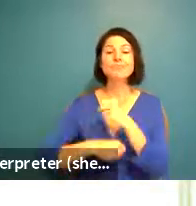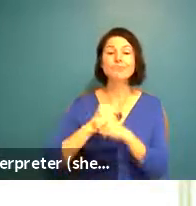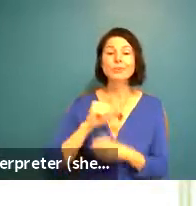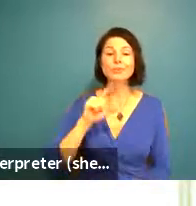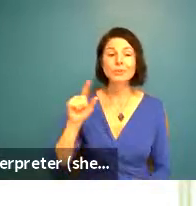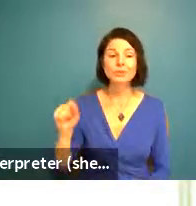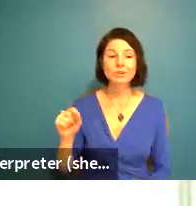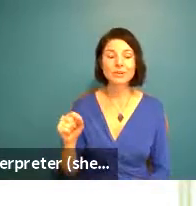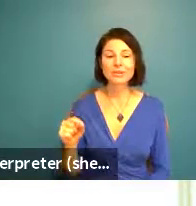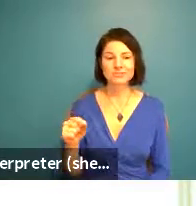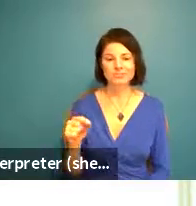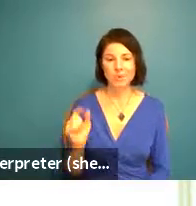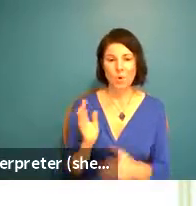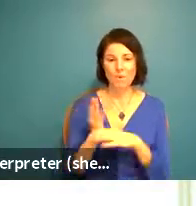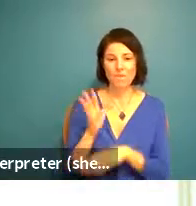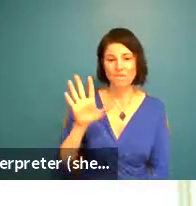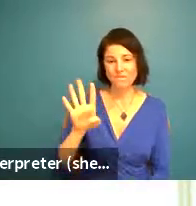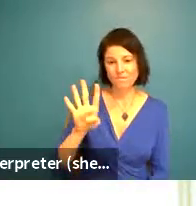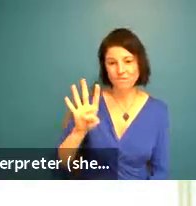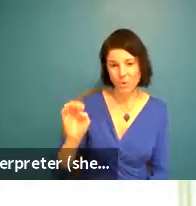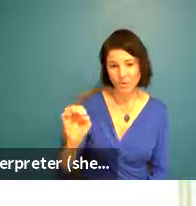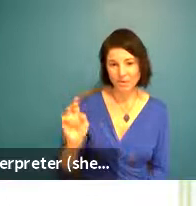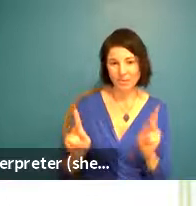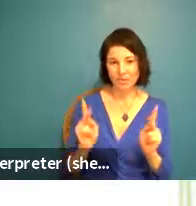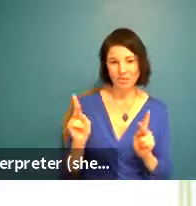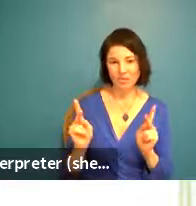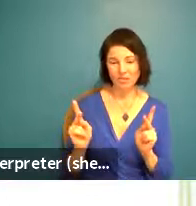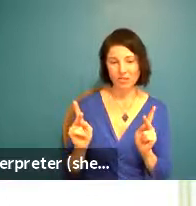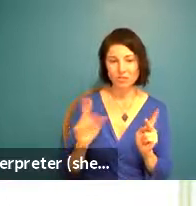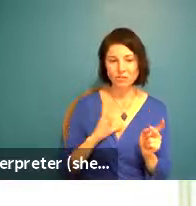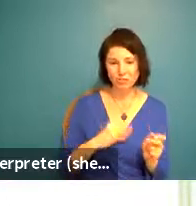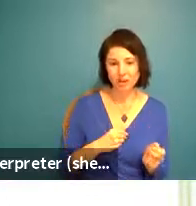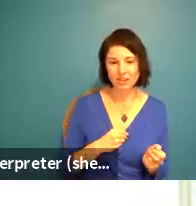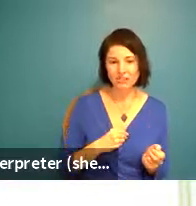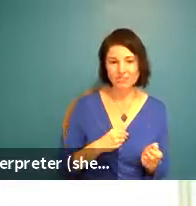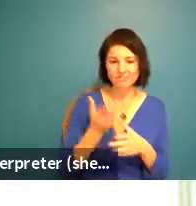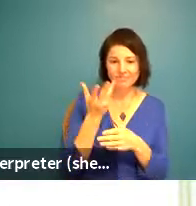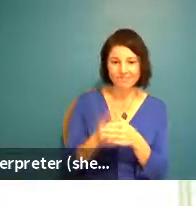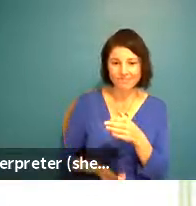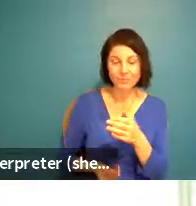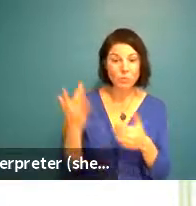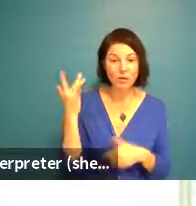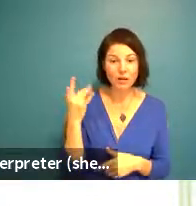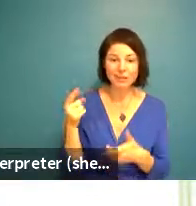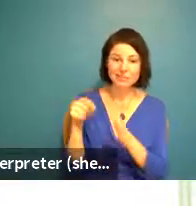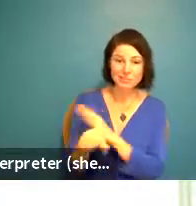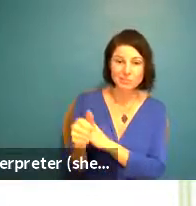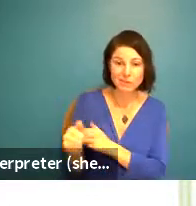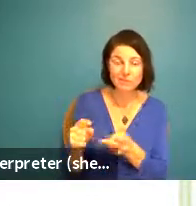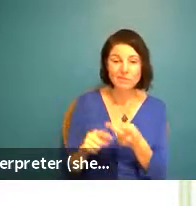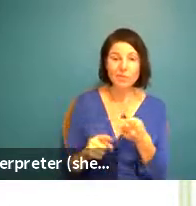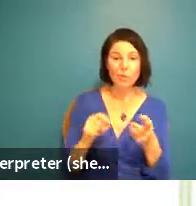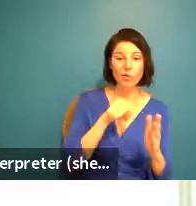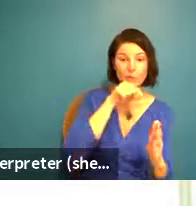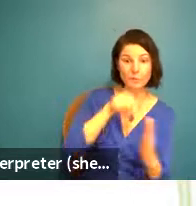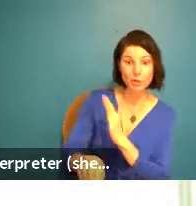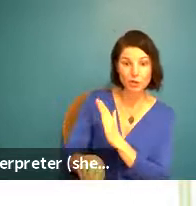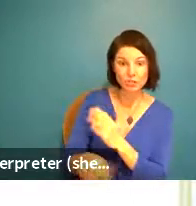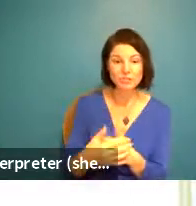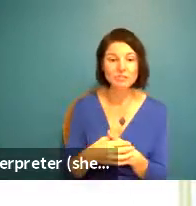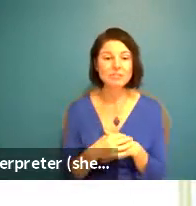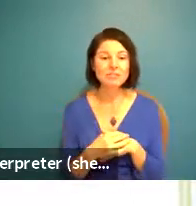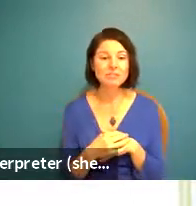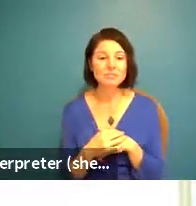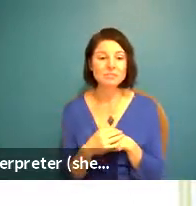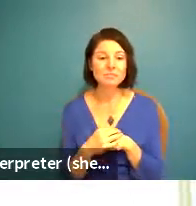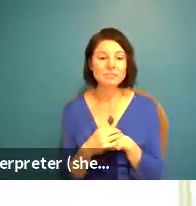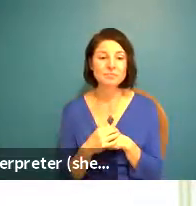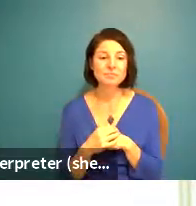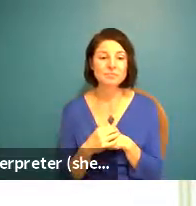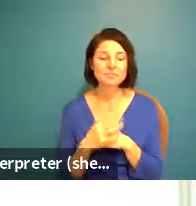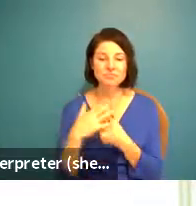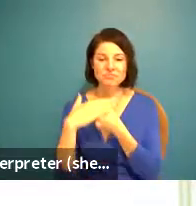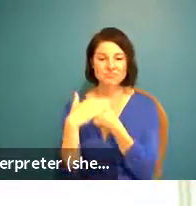almost over 40 individuals, transgender individuals, to suicide or murder, because of the severe level of oppression being